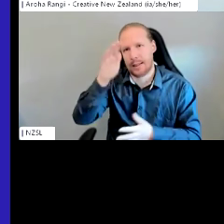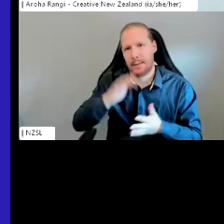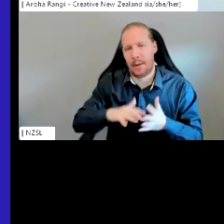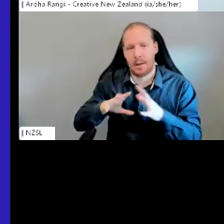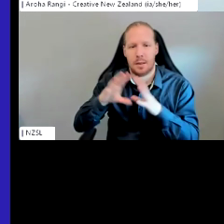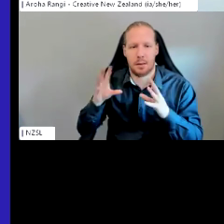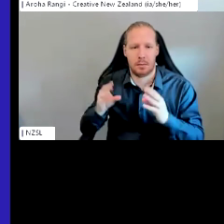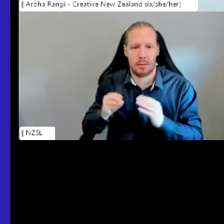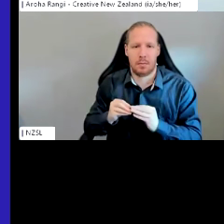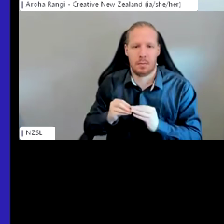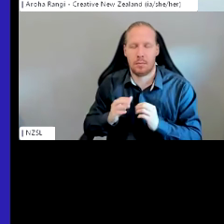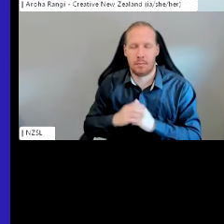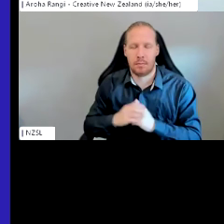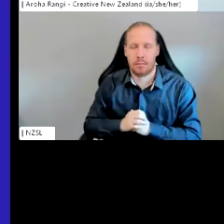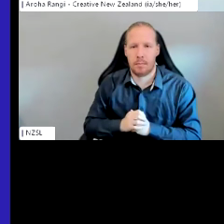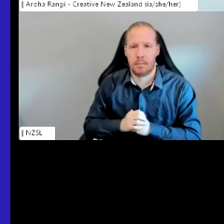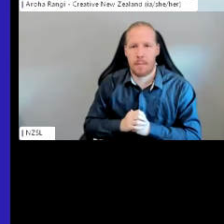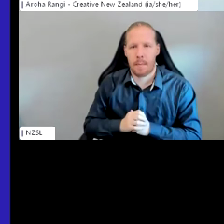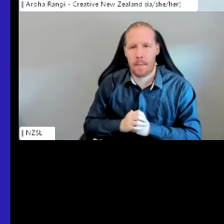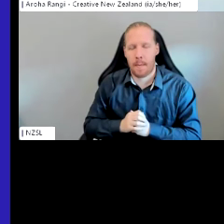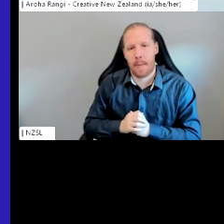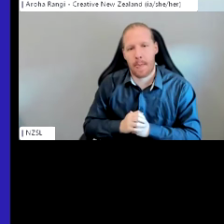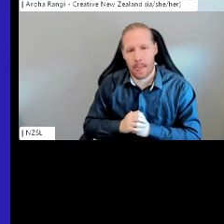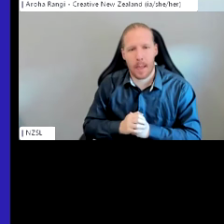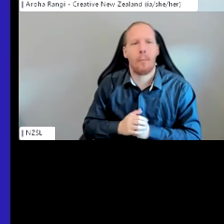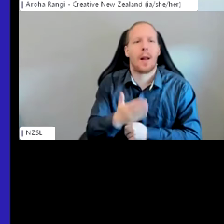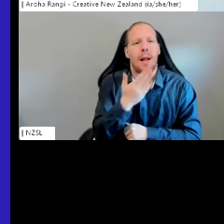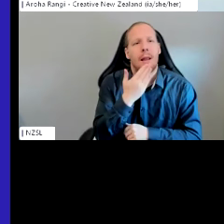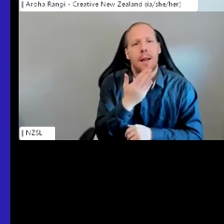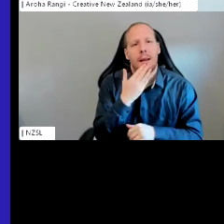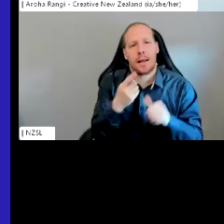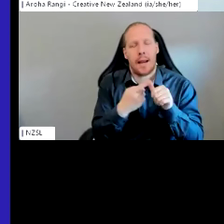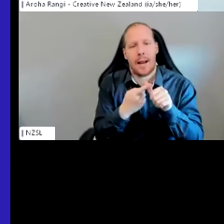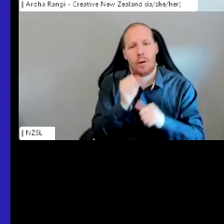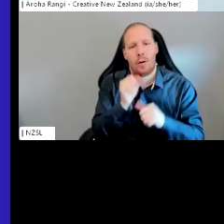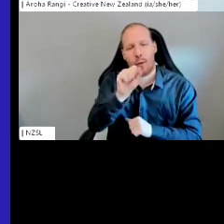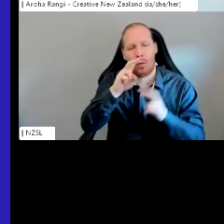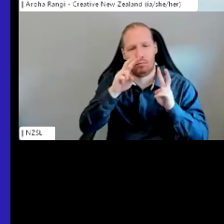Andrew thank you so much for your insights um and your presentation to us all today really